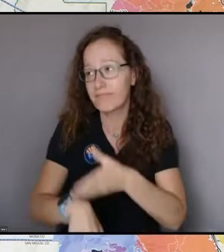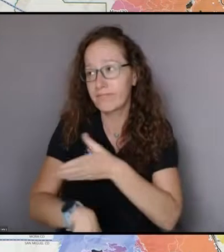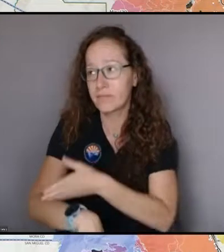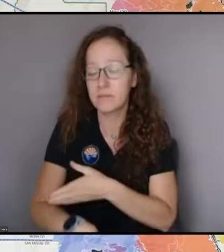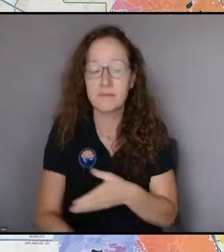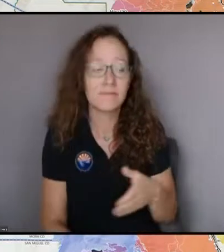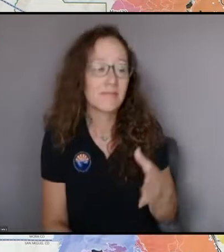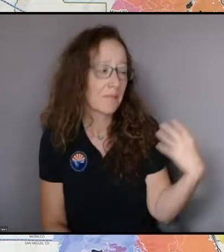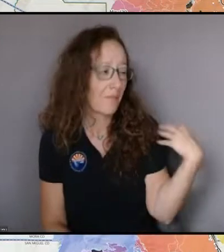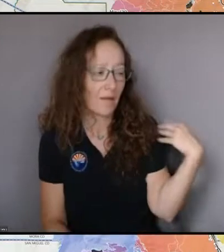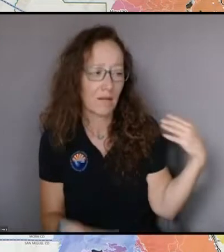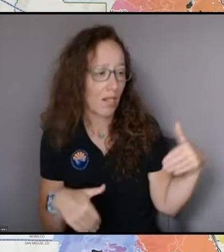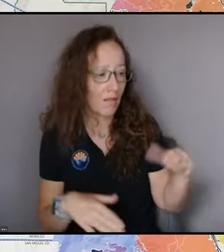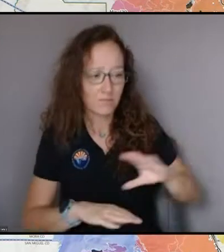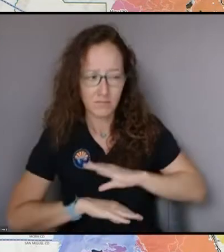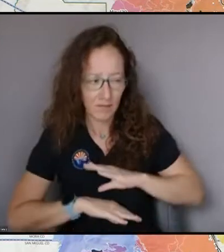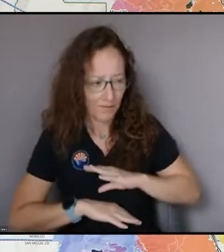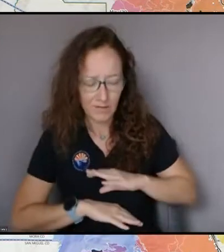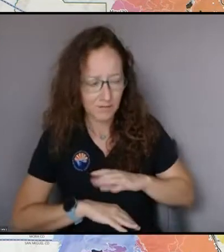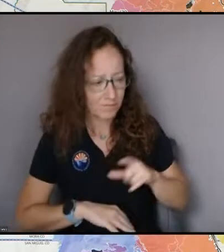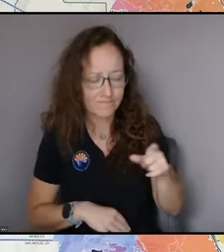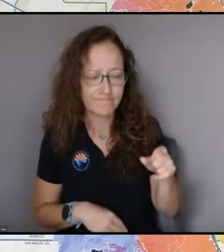to be in the military, right?' And the older gentleman said,